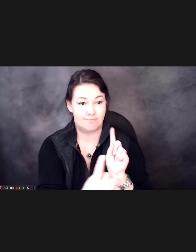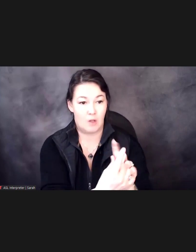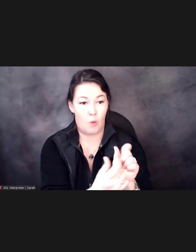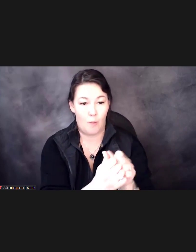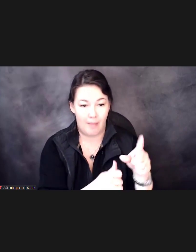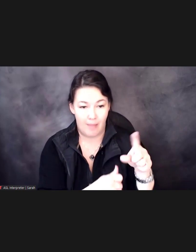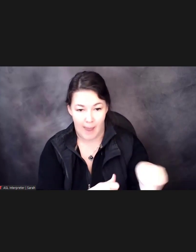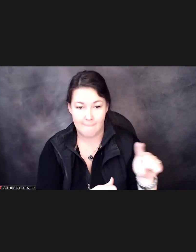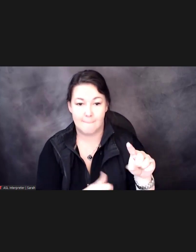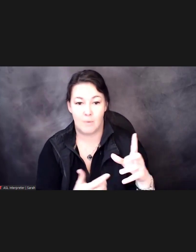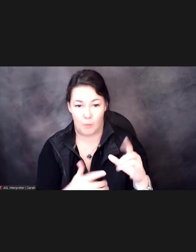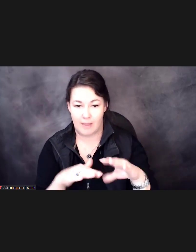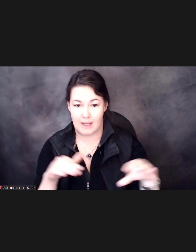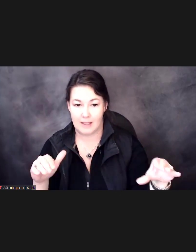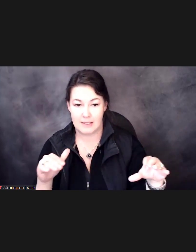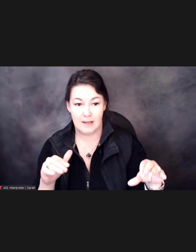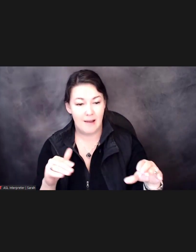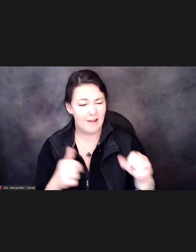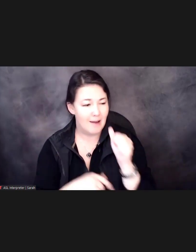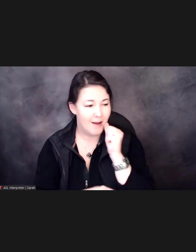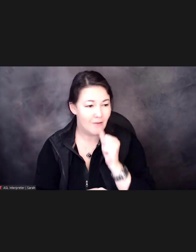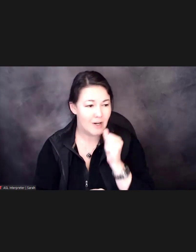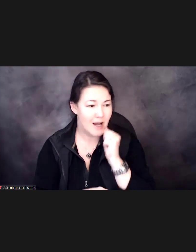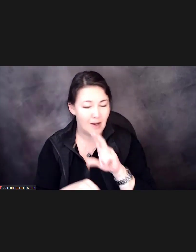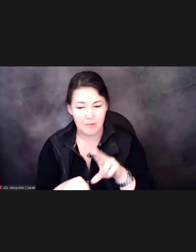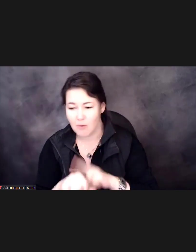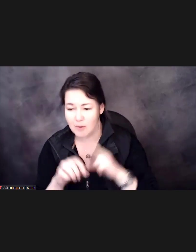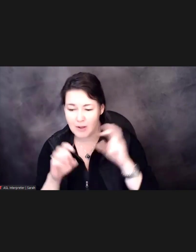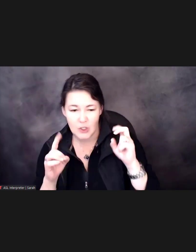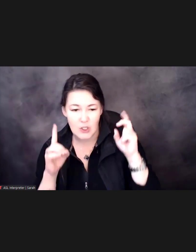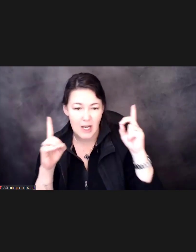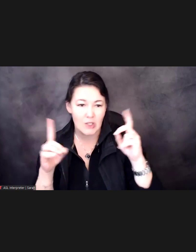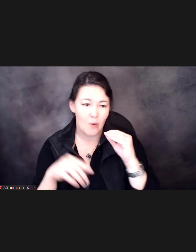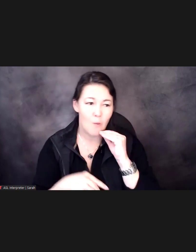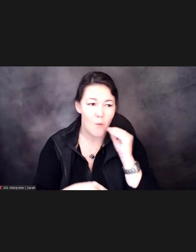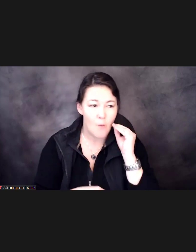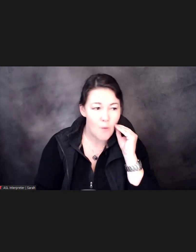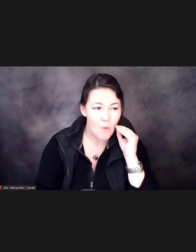We can go to them, they are being screened in every day educational,